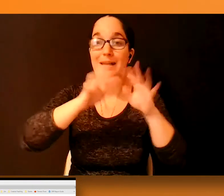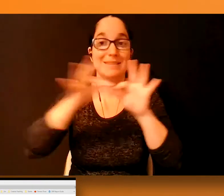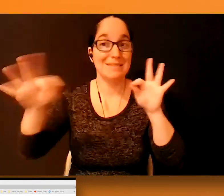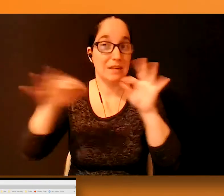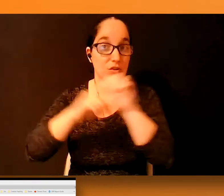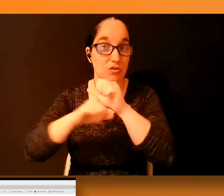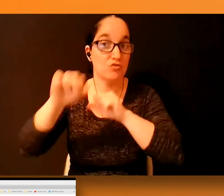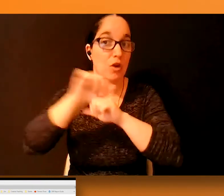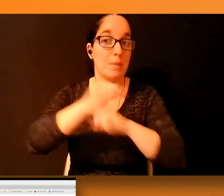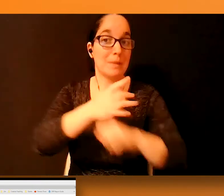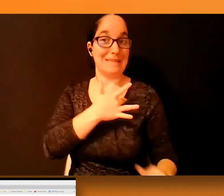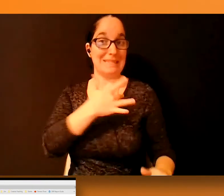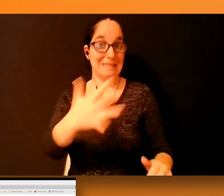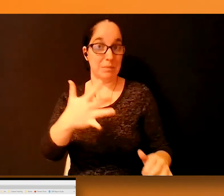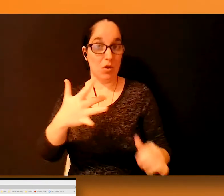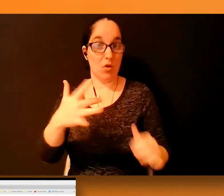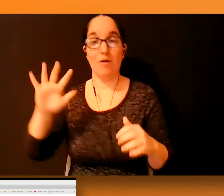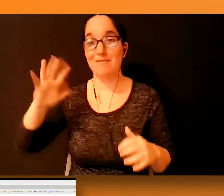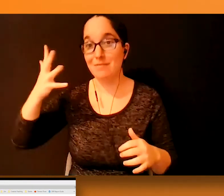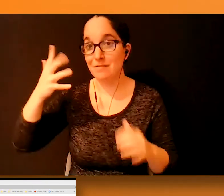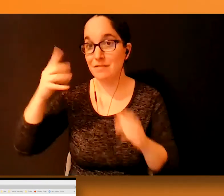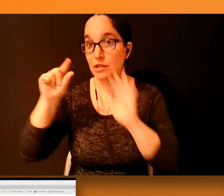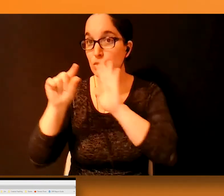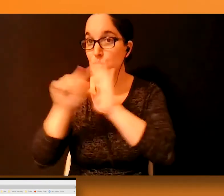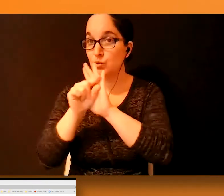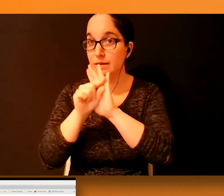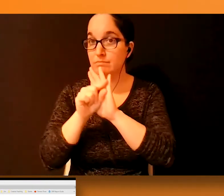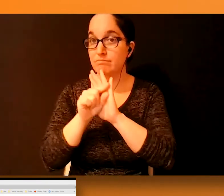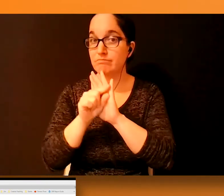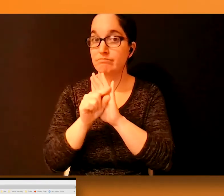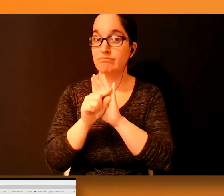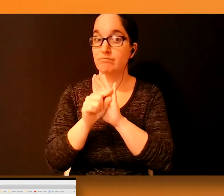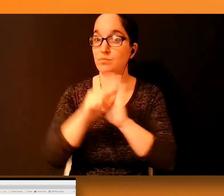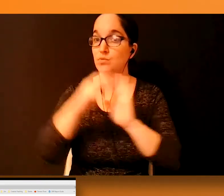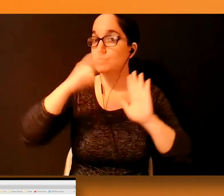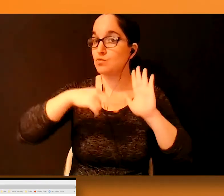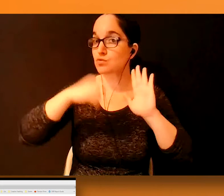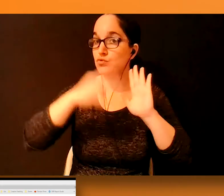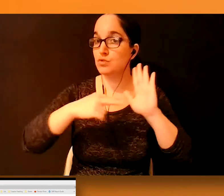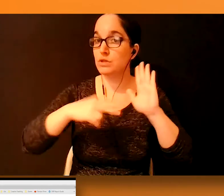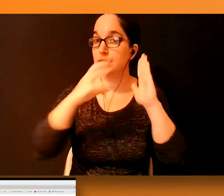it's got vocabulary and sentence structures that would be typical of a fifth-grade text.